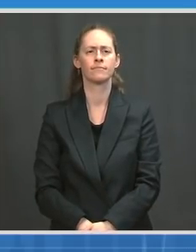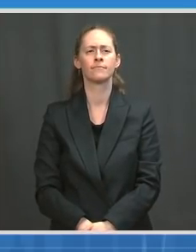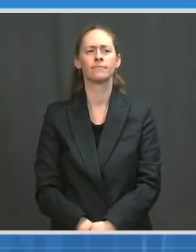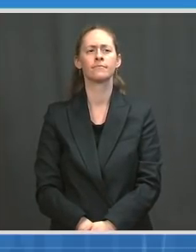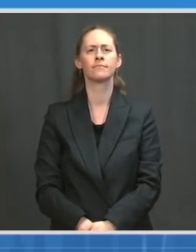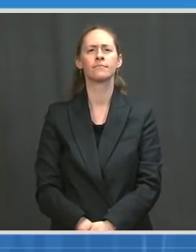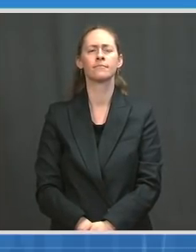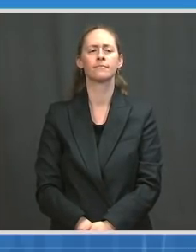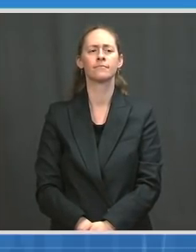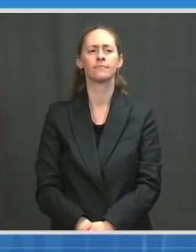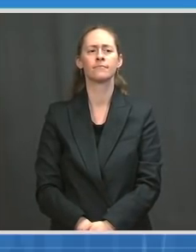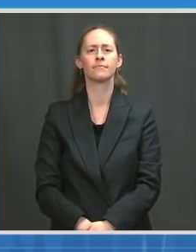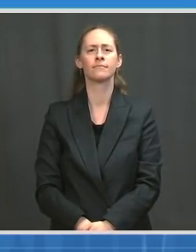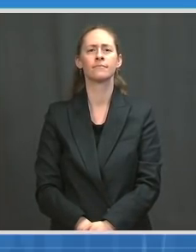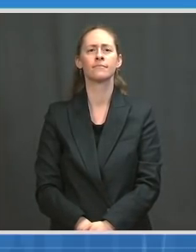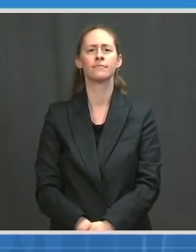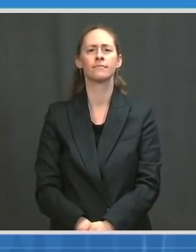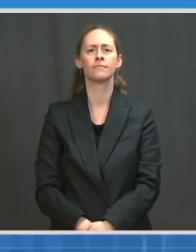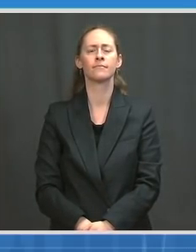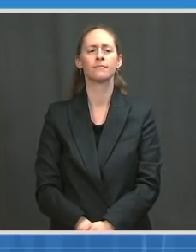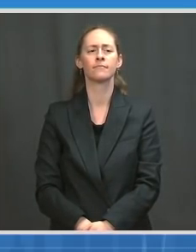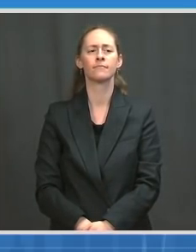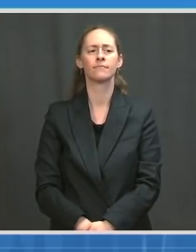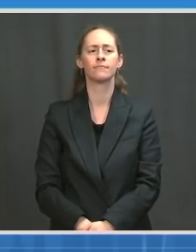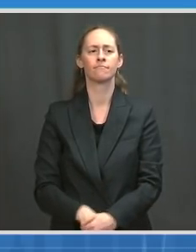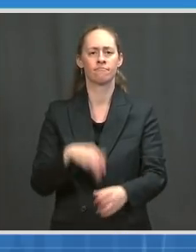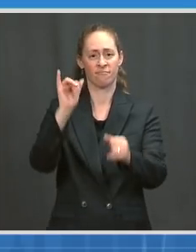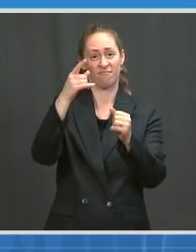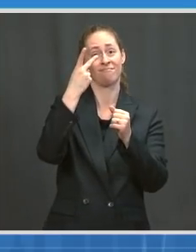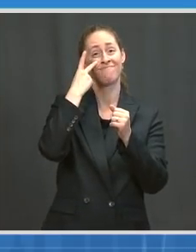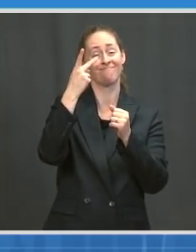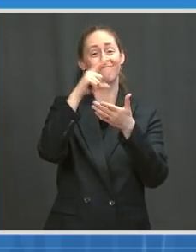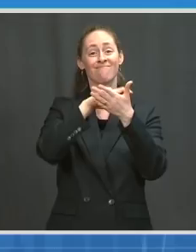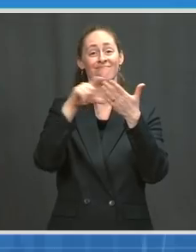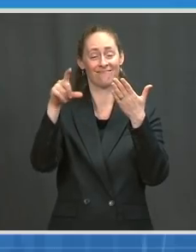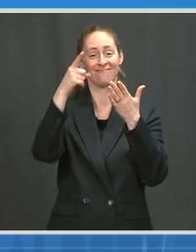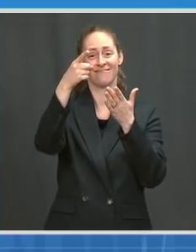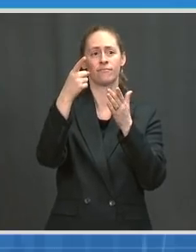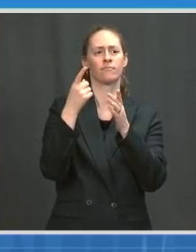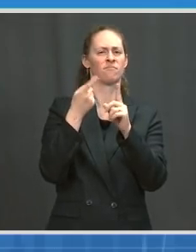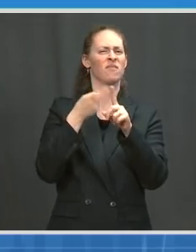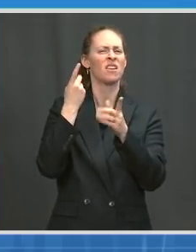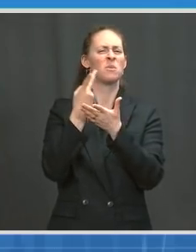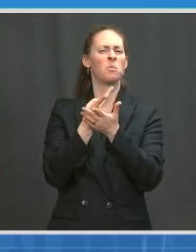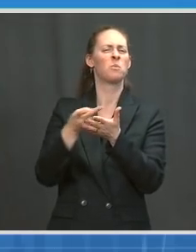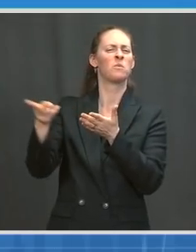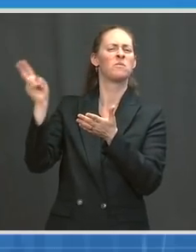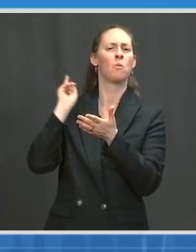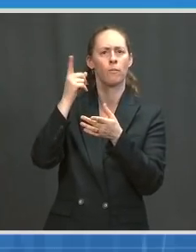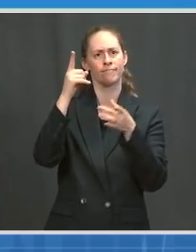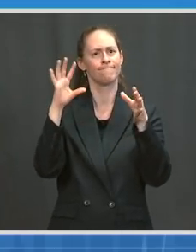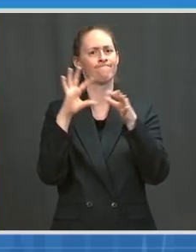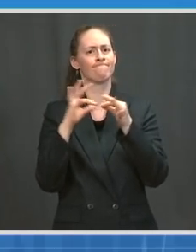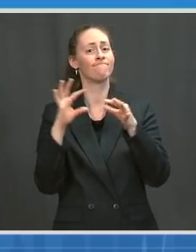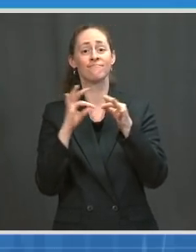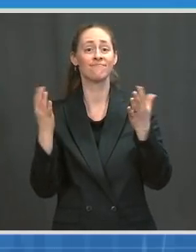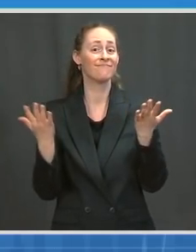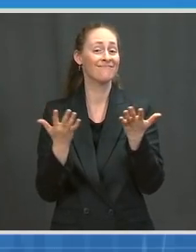showed that there was significant differences in the antibody responses elicited by natural infection versus vaccination.